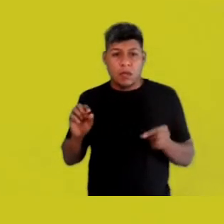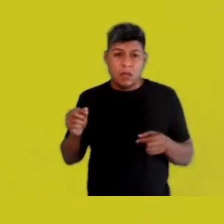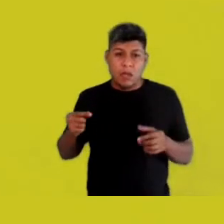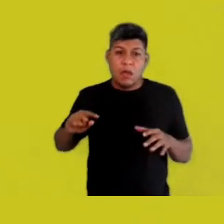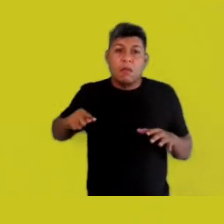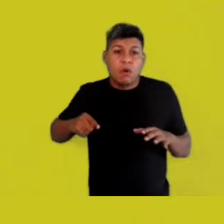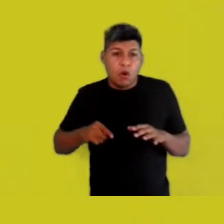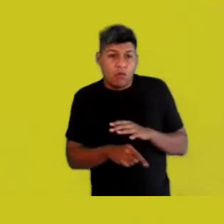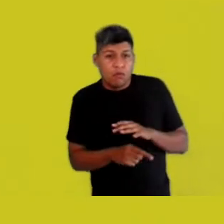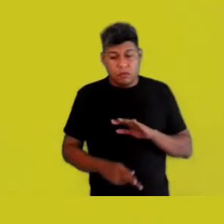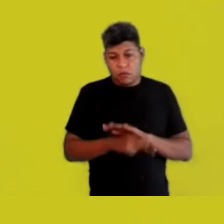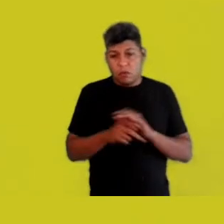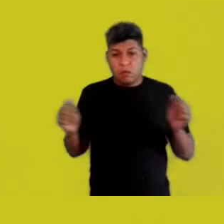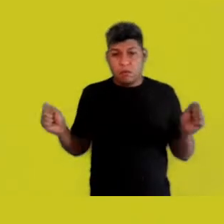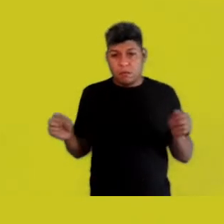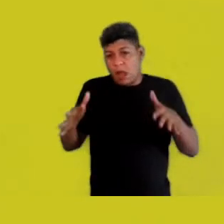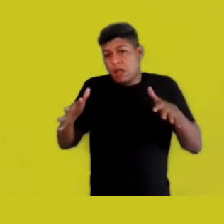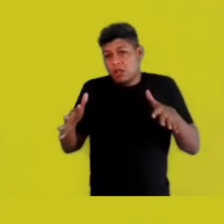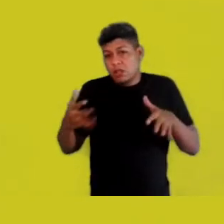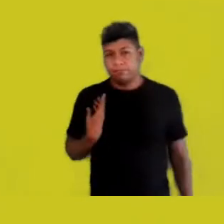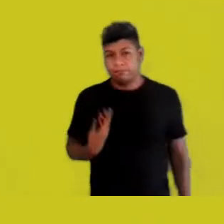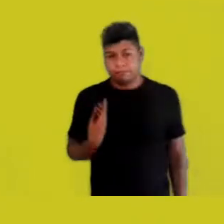and I think that these affinities deserve some reflection.